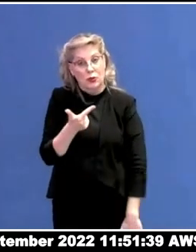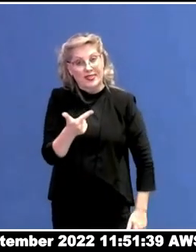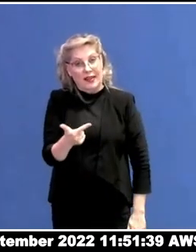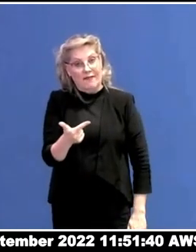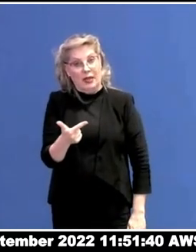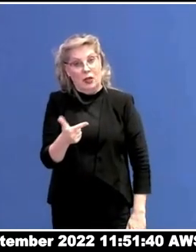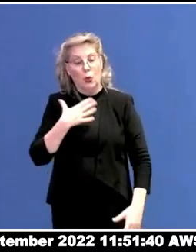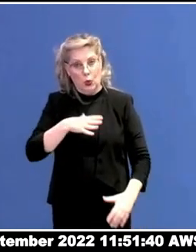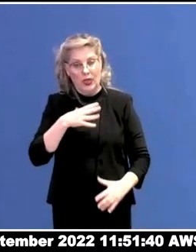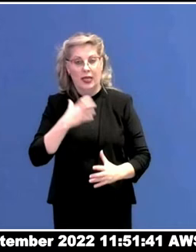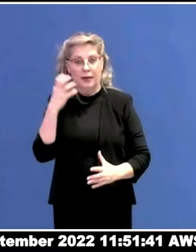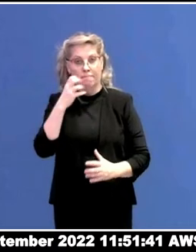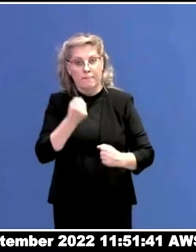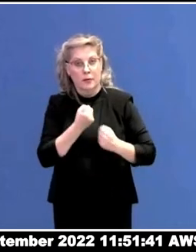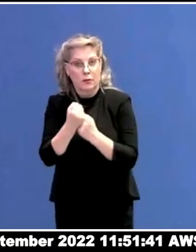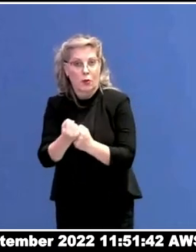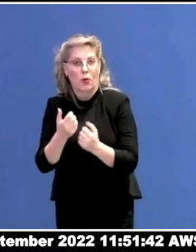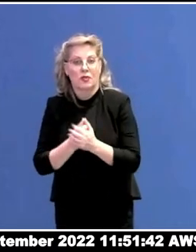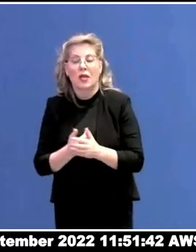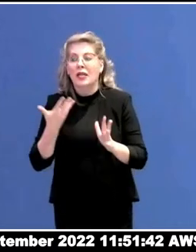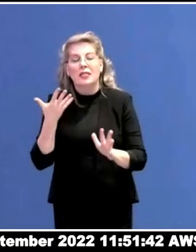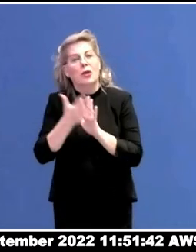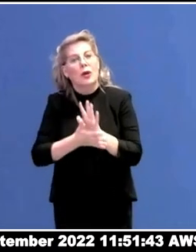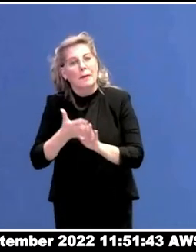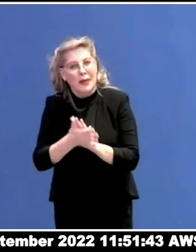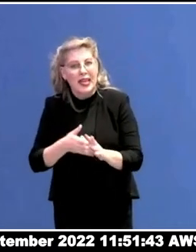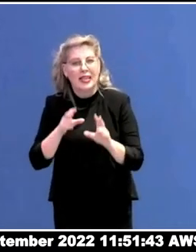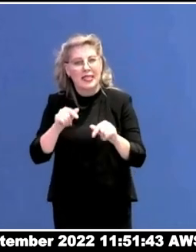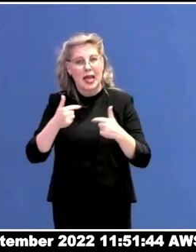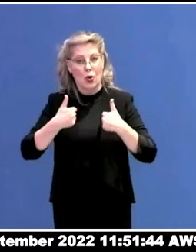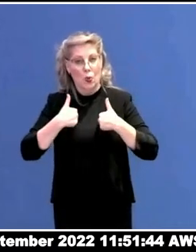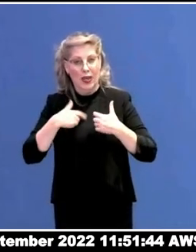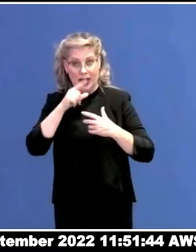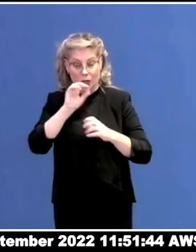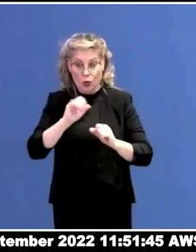people to ensure that the safety nets were there, because a lot of the young girls were